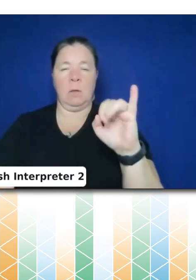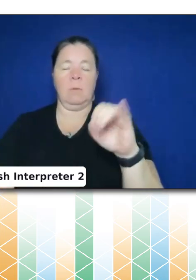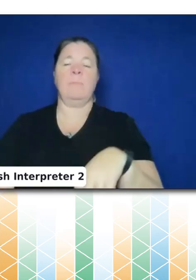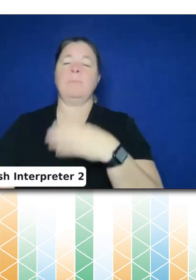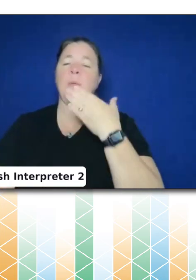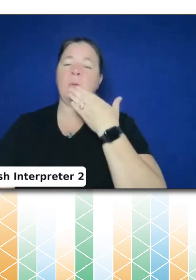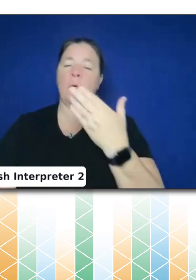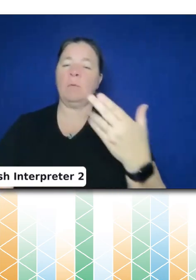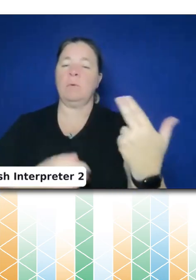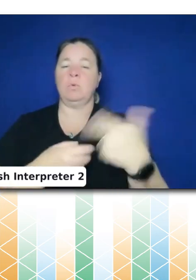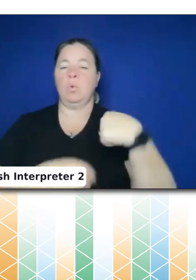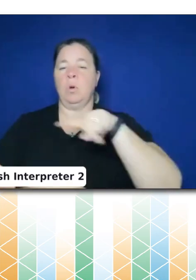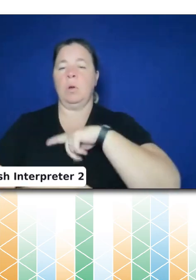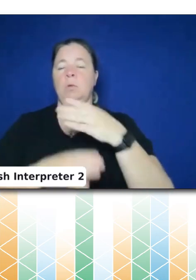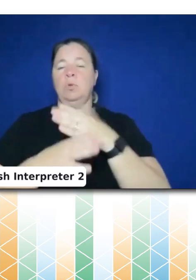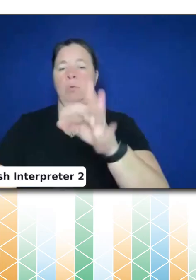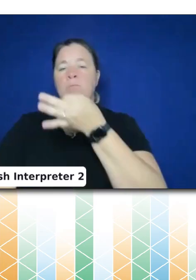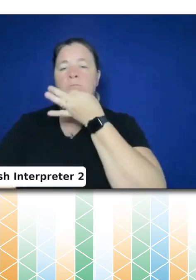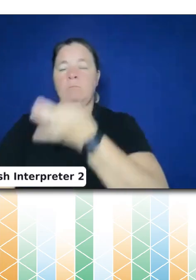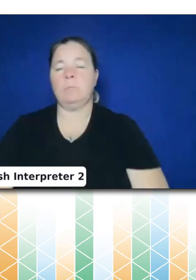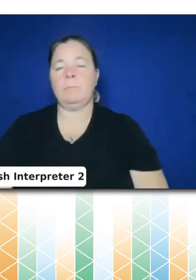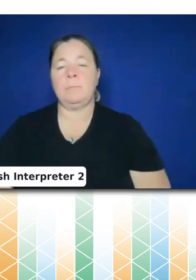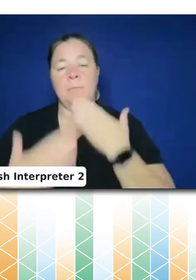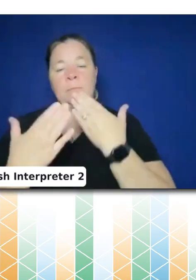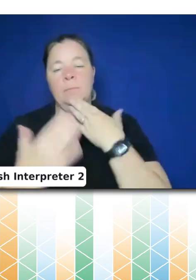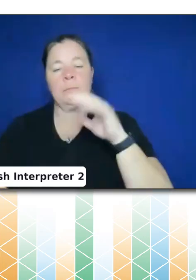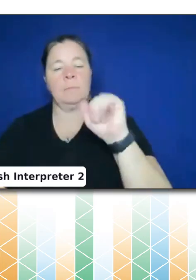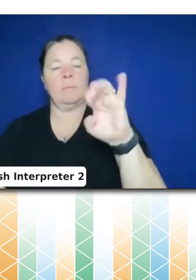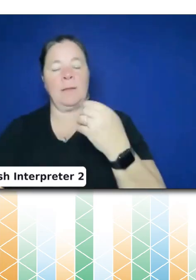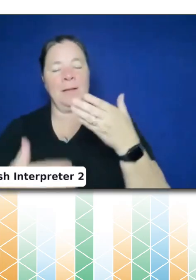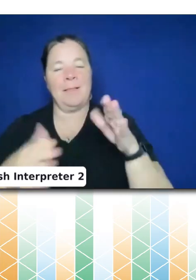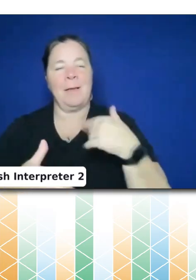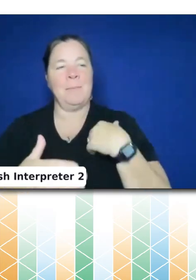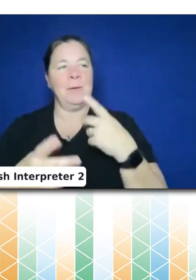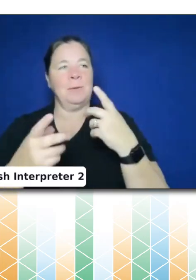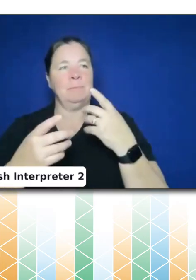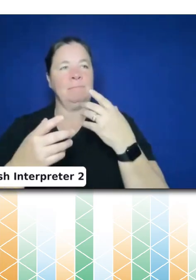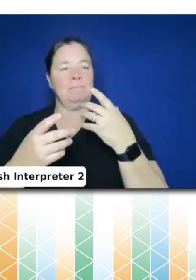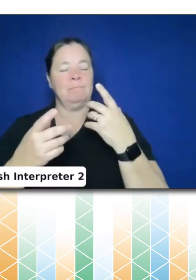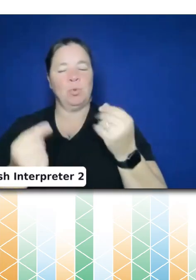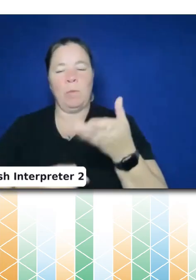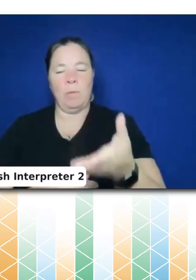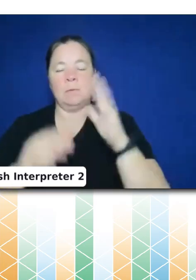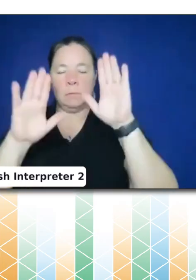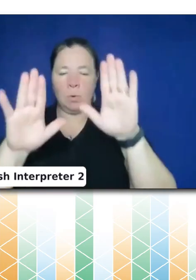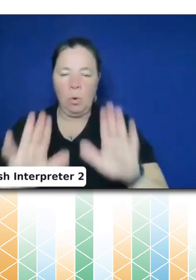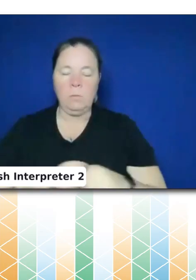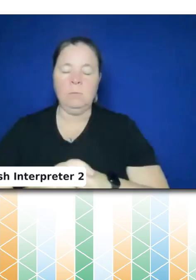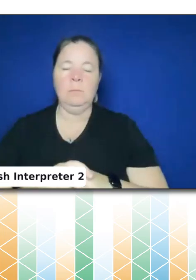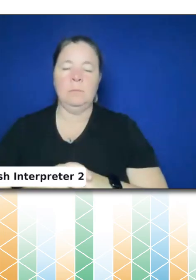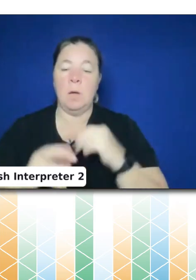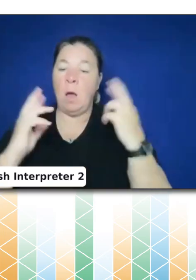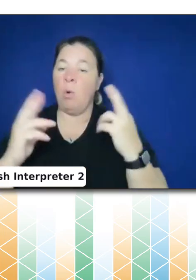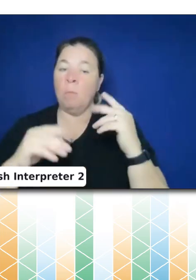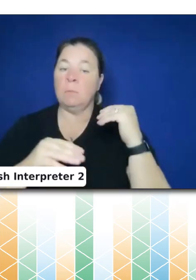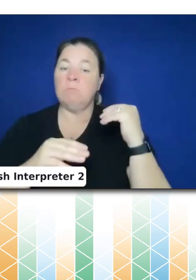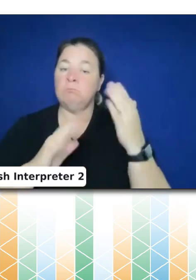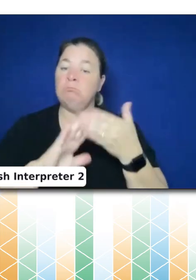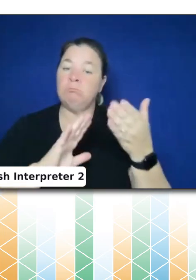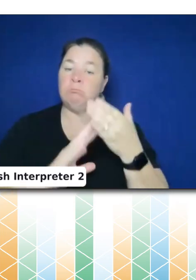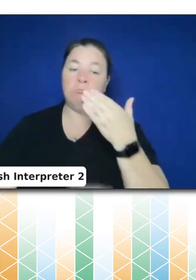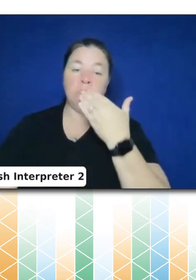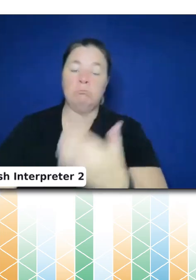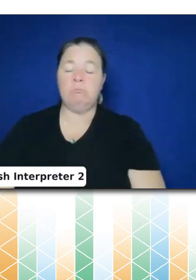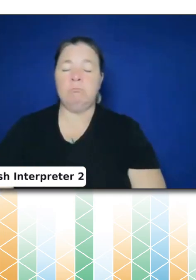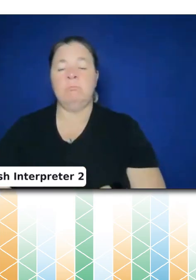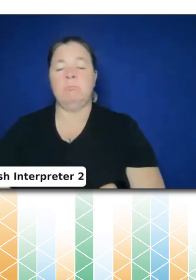Hey, Alex. Well, uh, thank you for letting me actually do this. That was pretty, uh, awesome, and hopefully it goes really well. So, as Alex said, my, uh.